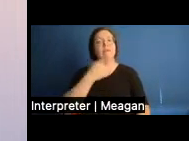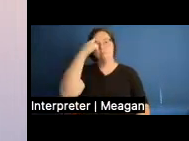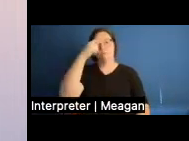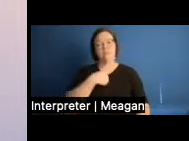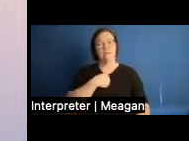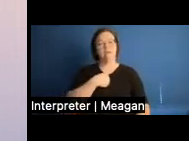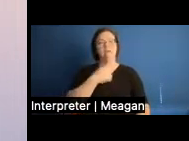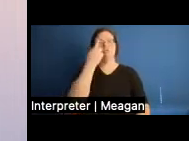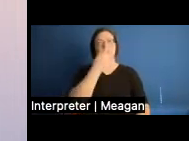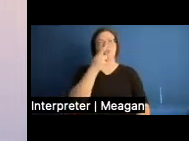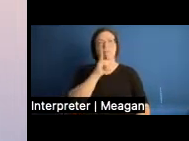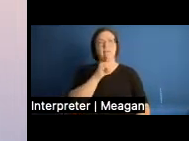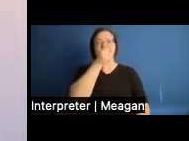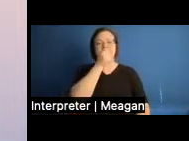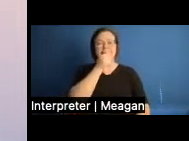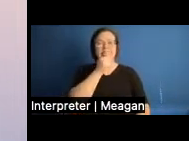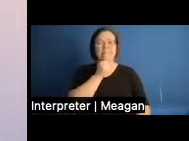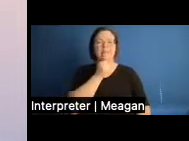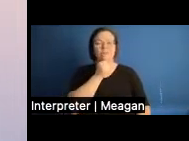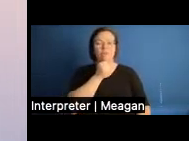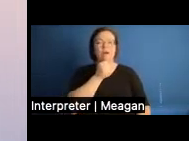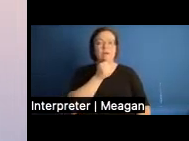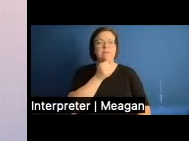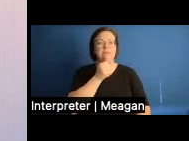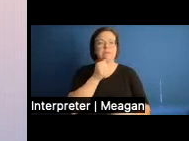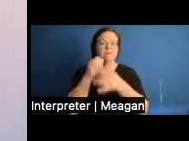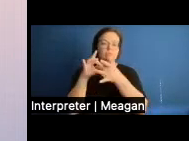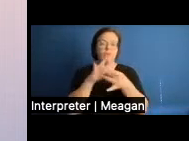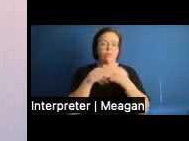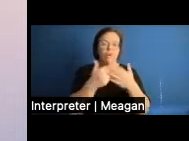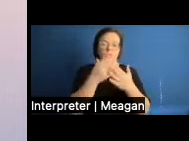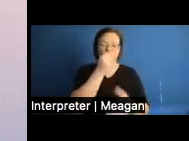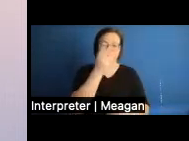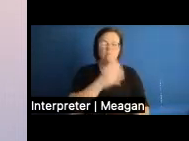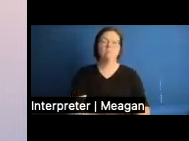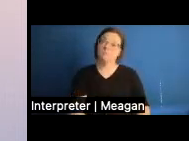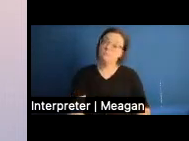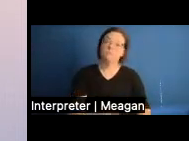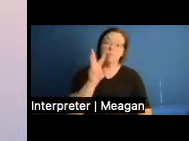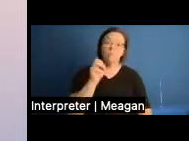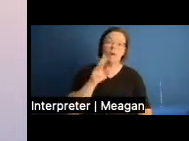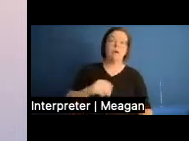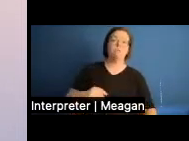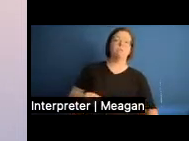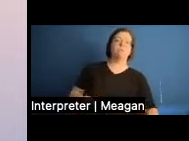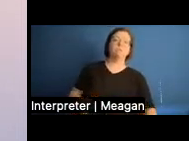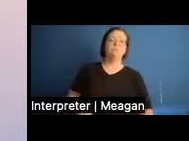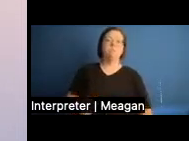that suffering underlies almost all beauties.” Wow. That's very like sublime to Will, yeah.